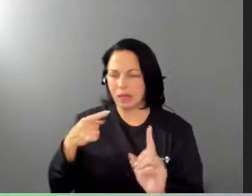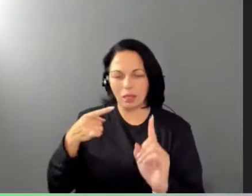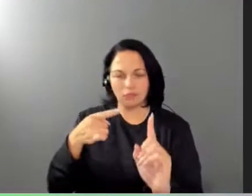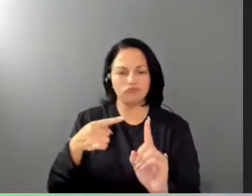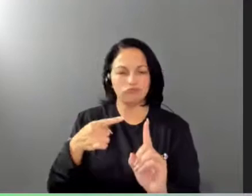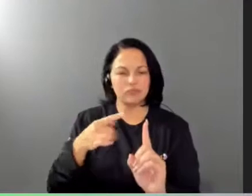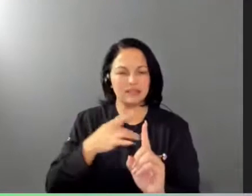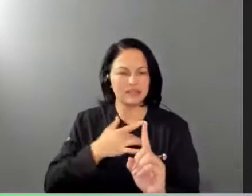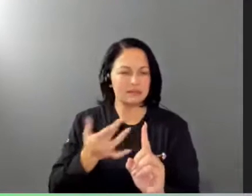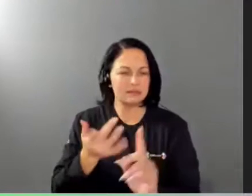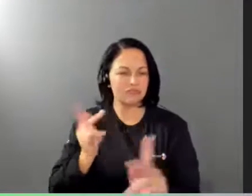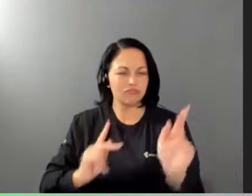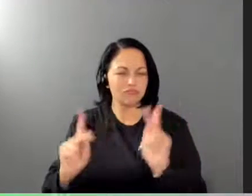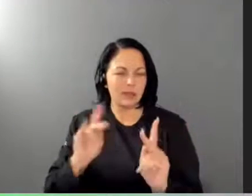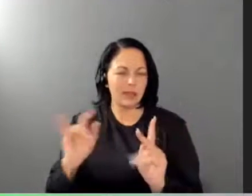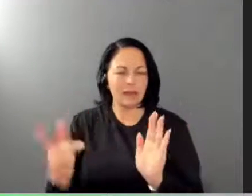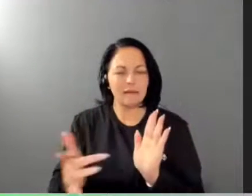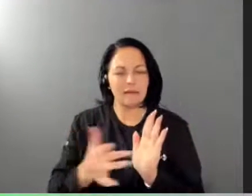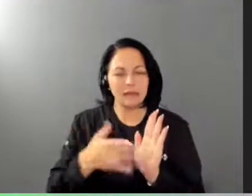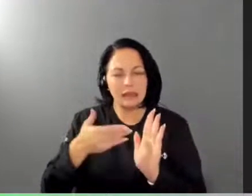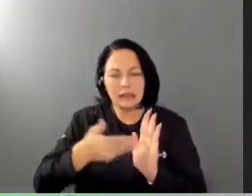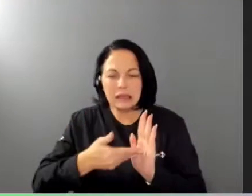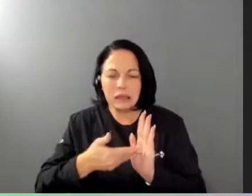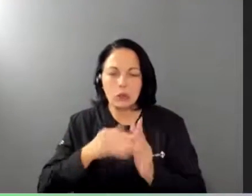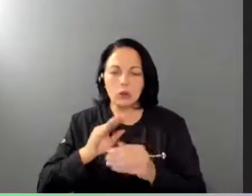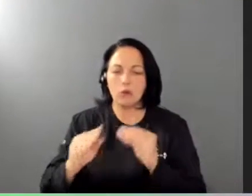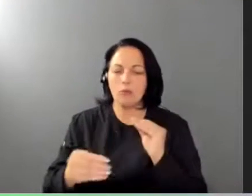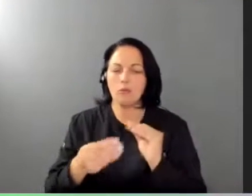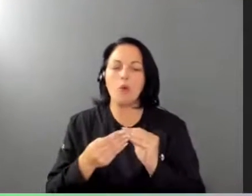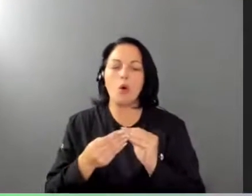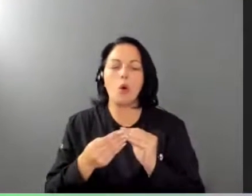[Heidi Kelly-Gibson] How does your automatically identify